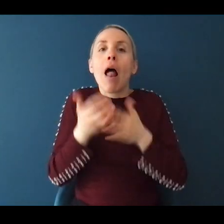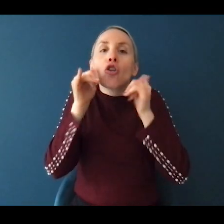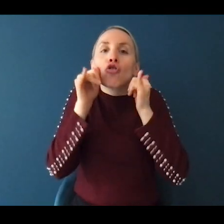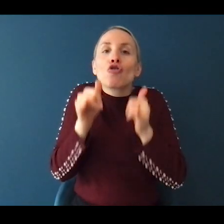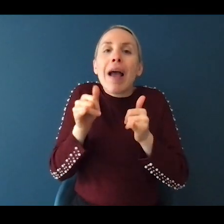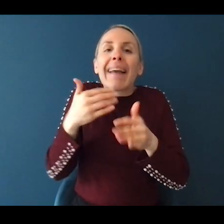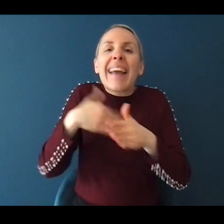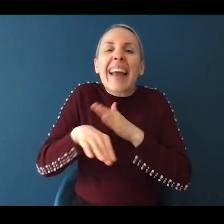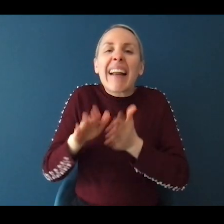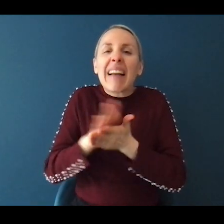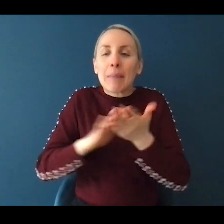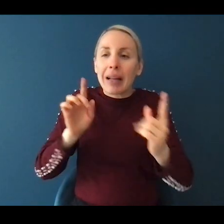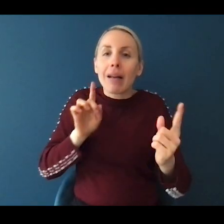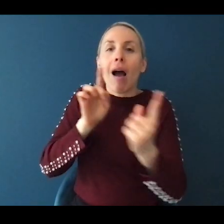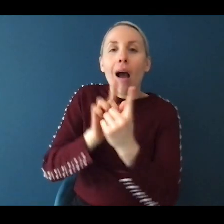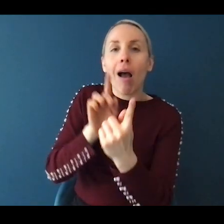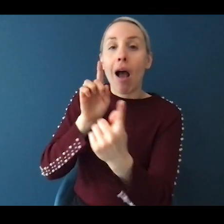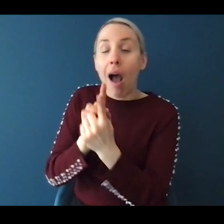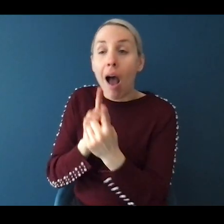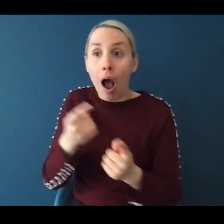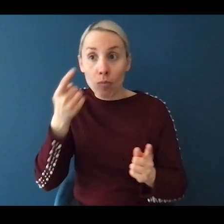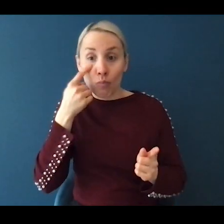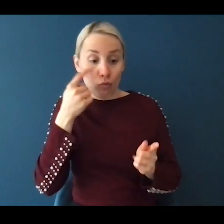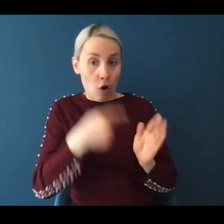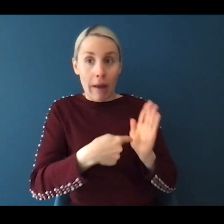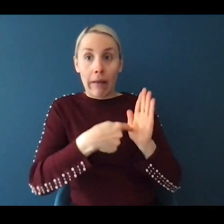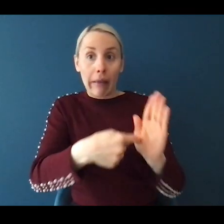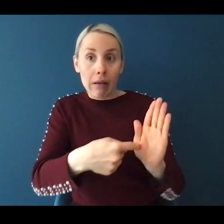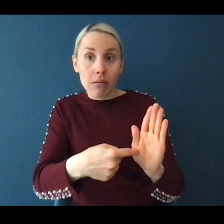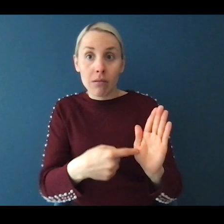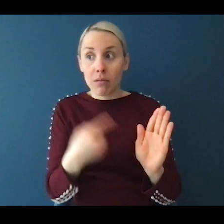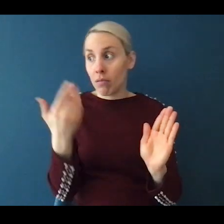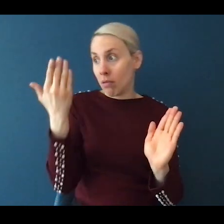I'm trying this out it was a point that I was trying video and I didn't end up using